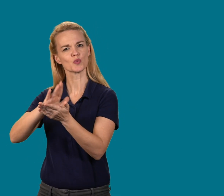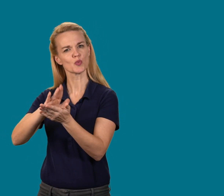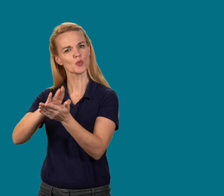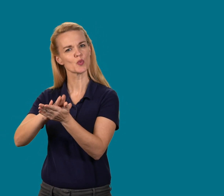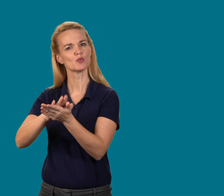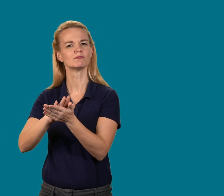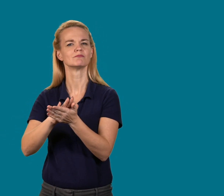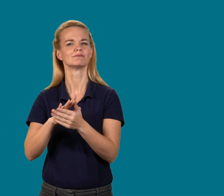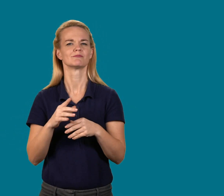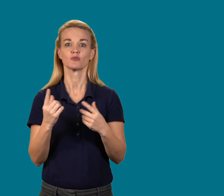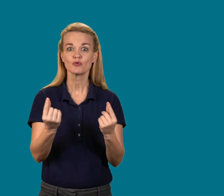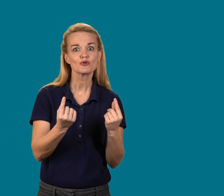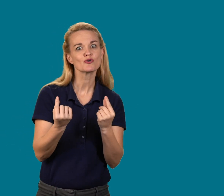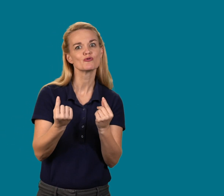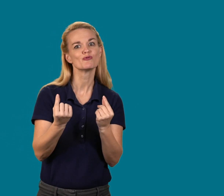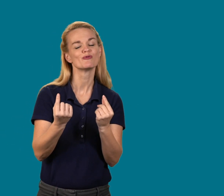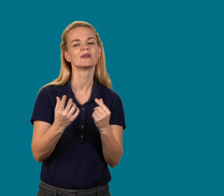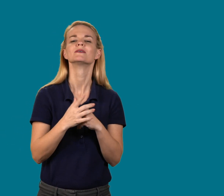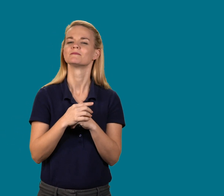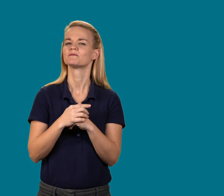please visit cdc.gov/coronavirus.